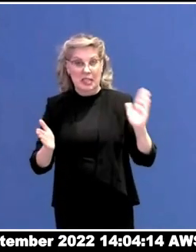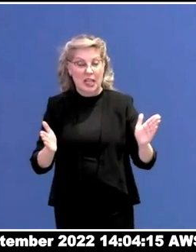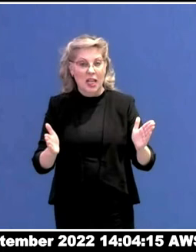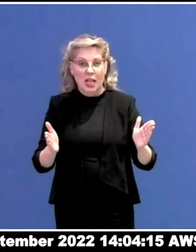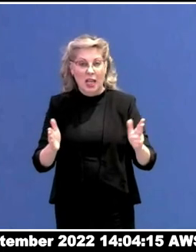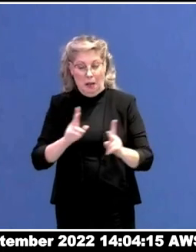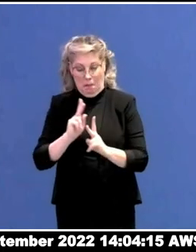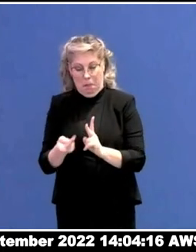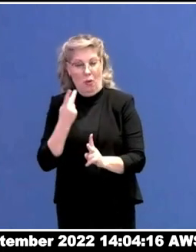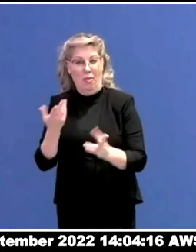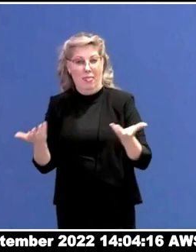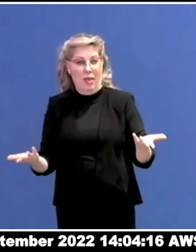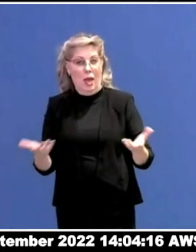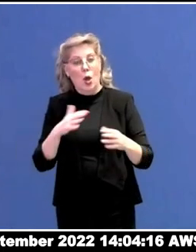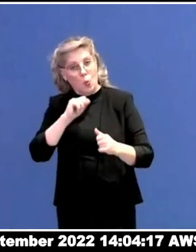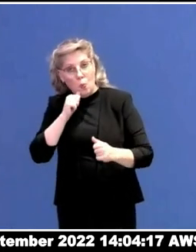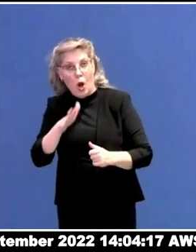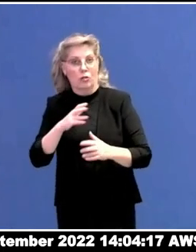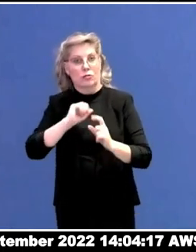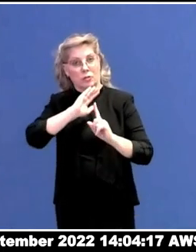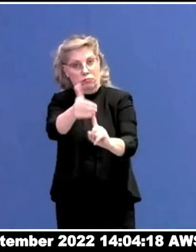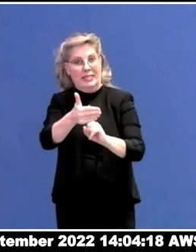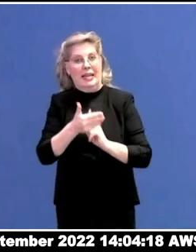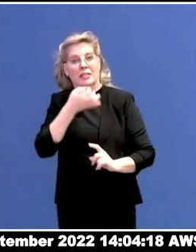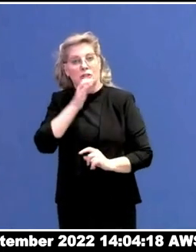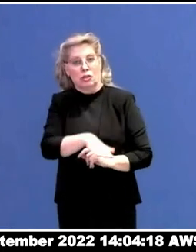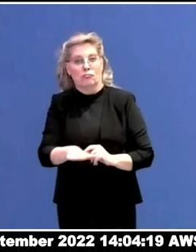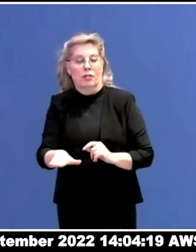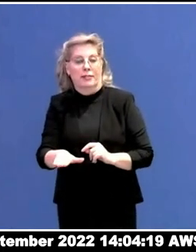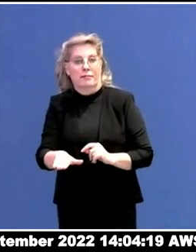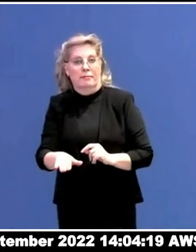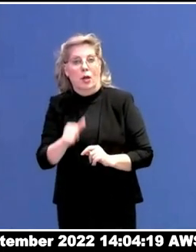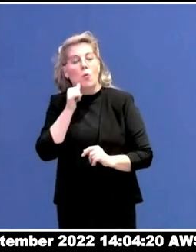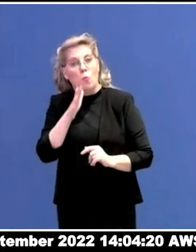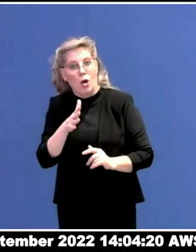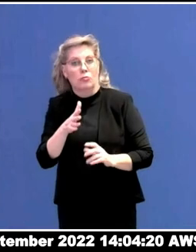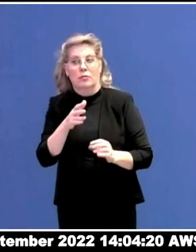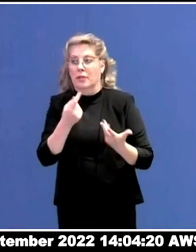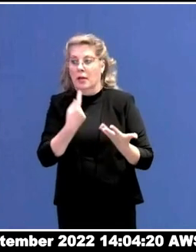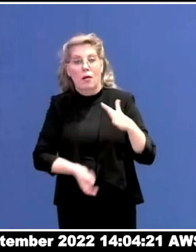people that are criminalised and imprisoned, and it's time that we prioritise human beings